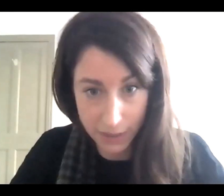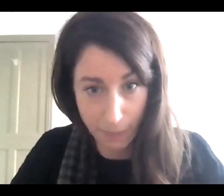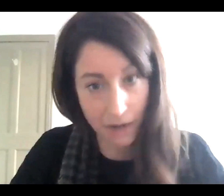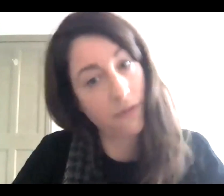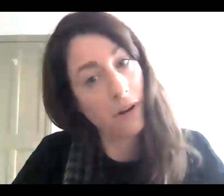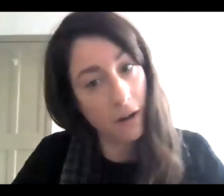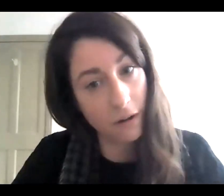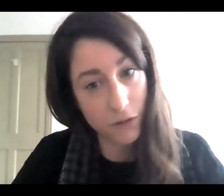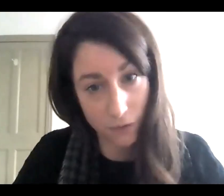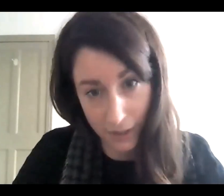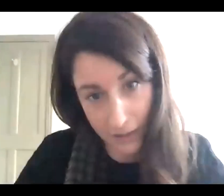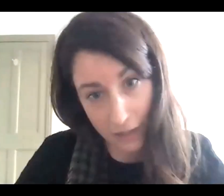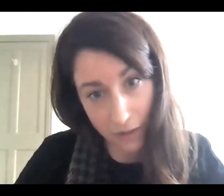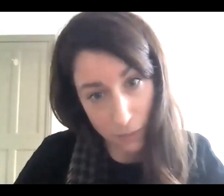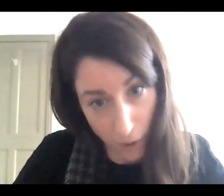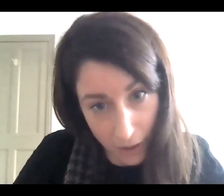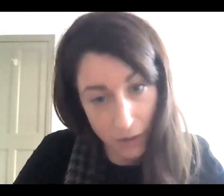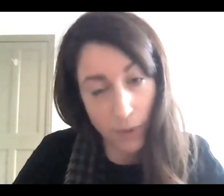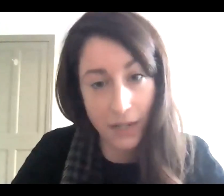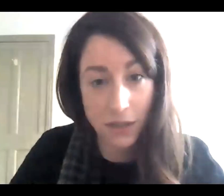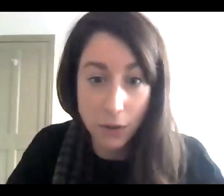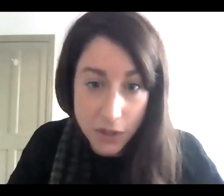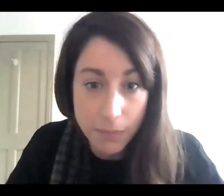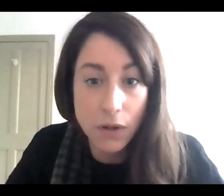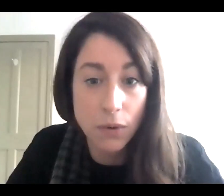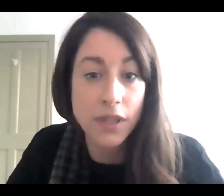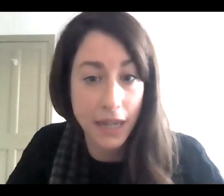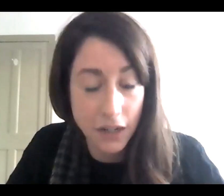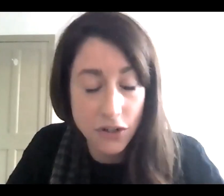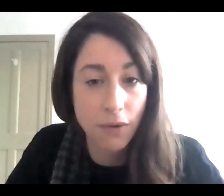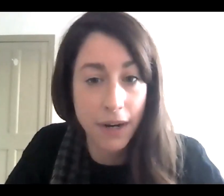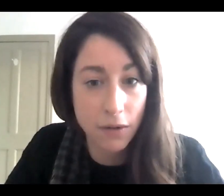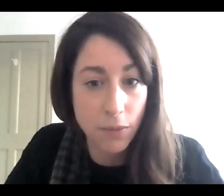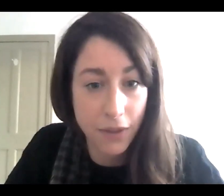respectful of Teresa Deevy's work as well. So there was some negotiation around whether